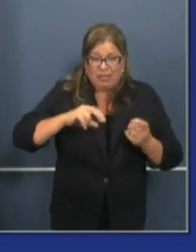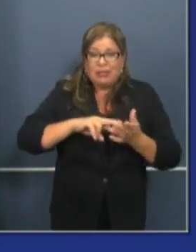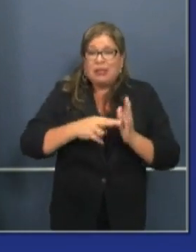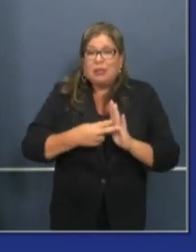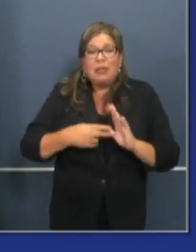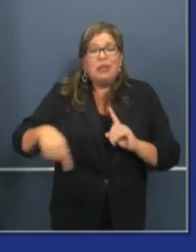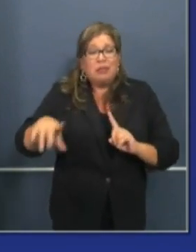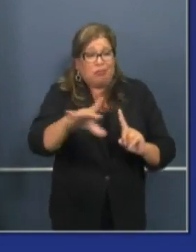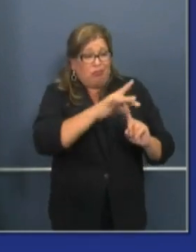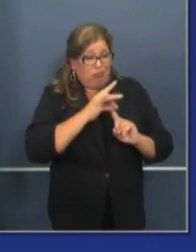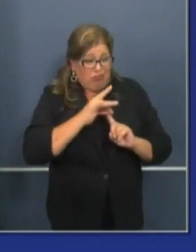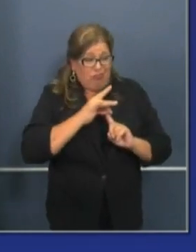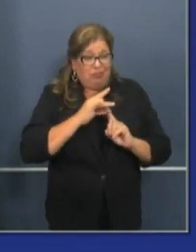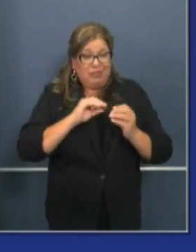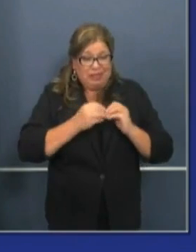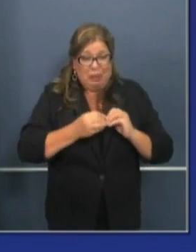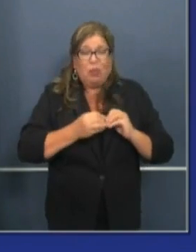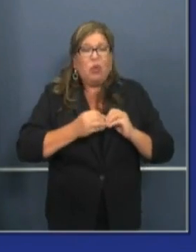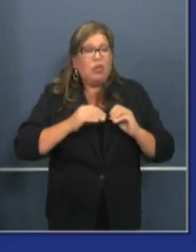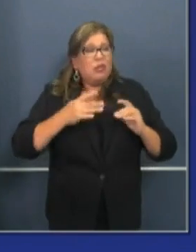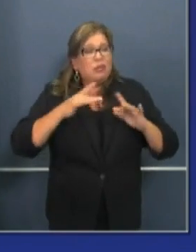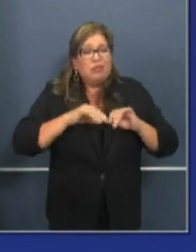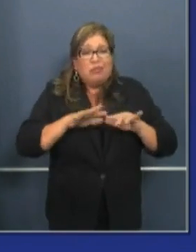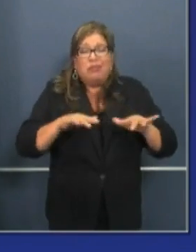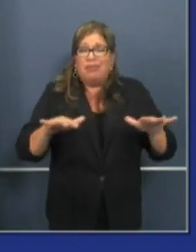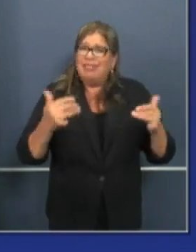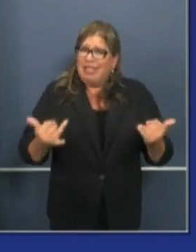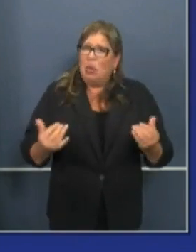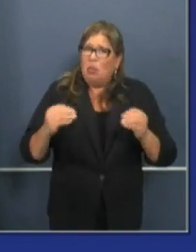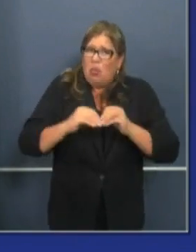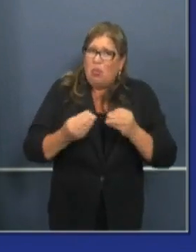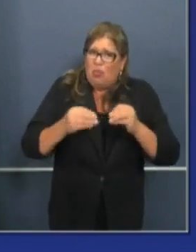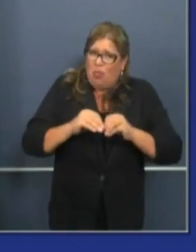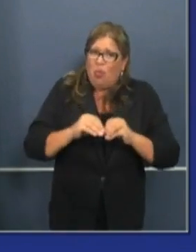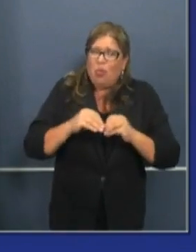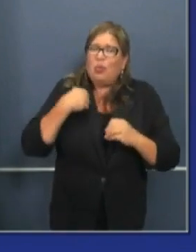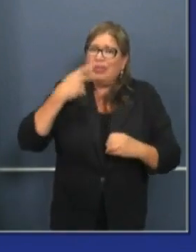NONETHELESS THAT’S BEEN STABLE IS NOW GOING SLIGHTLY UP ACCORDINGLY.